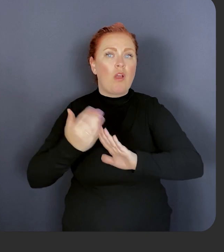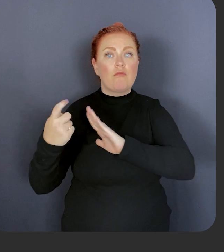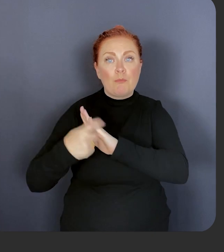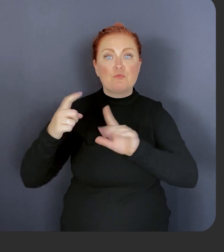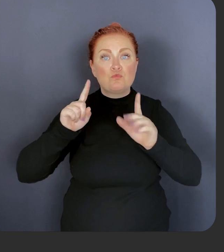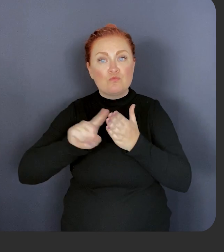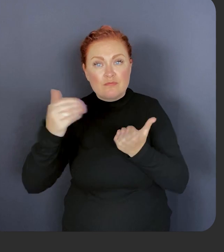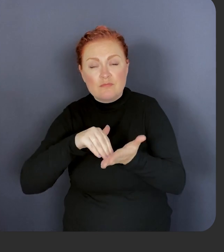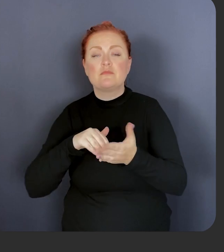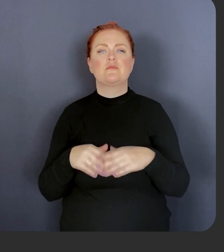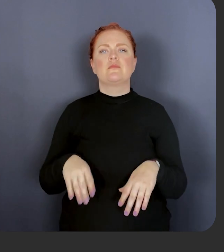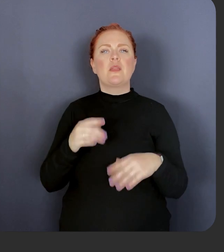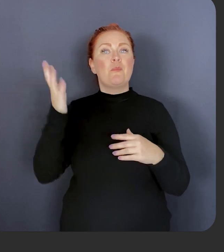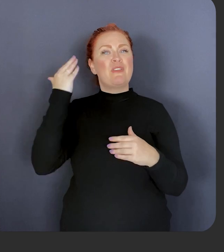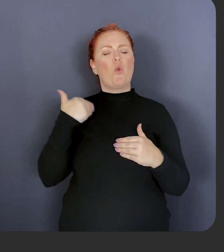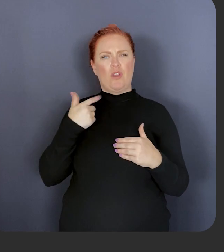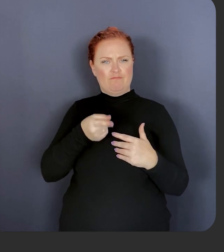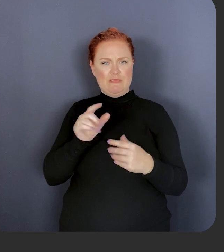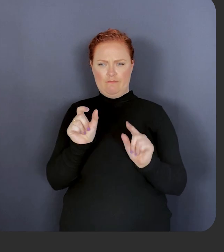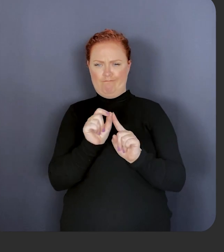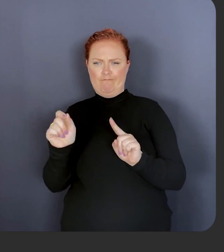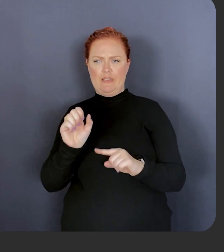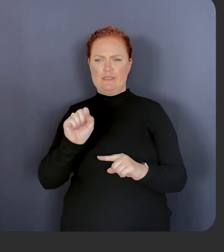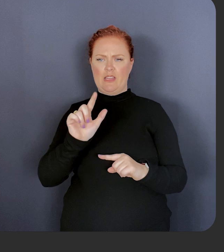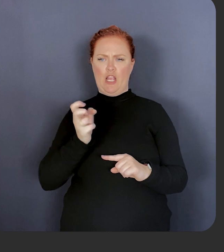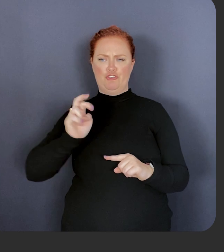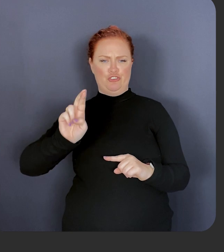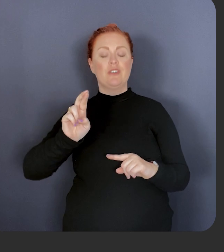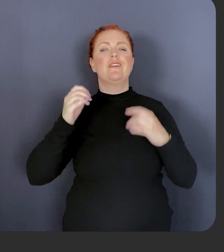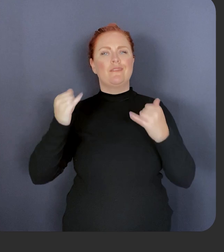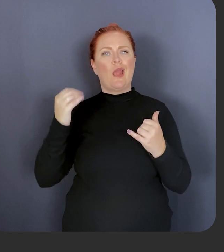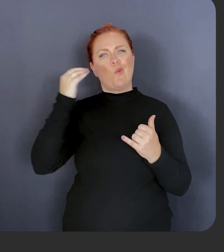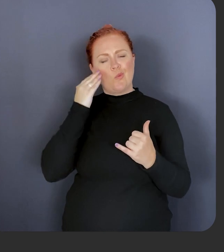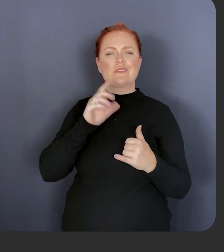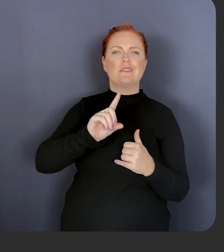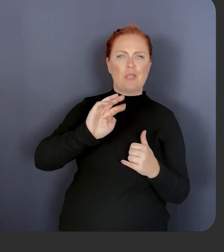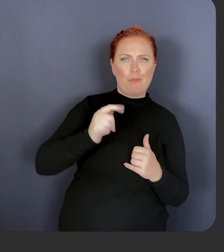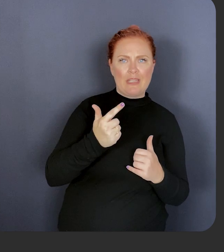I would see that instead of just being an unknown slider, it would be read as dumpling order quantity slider.